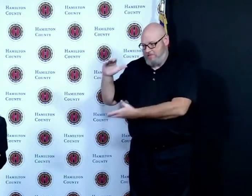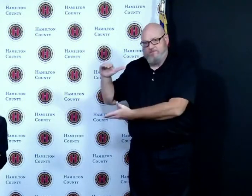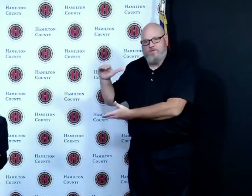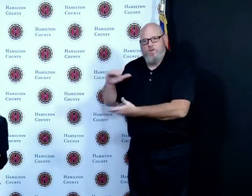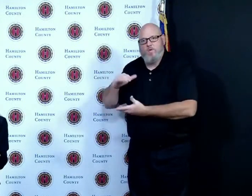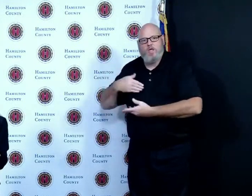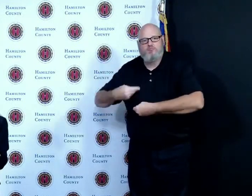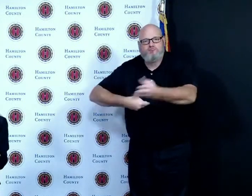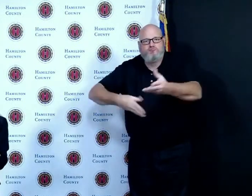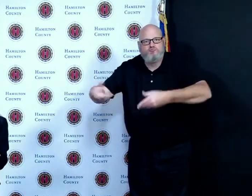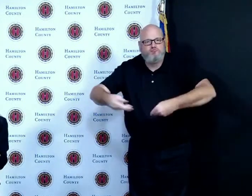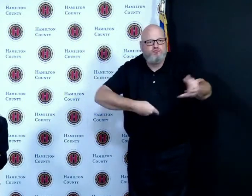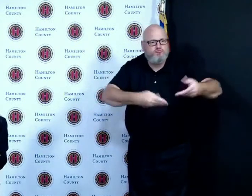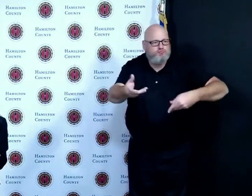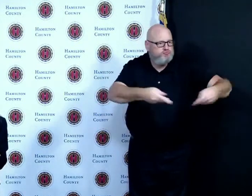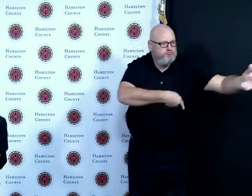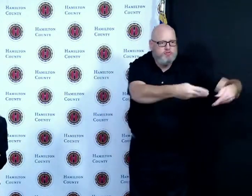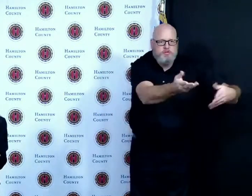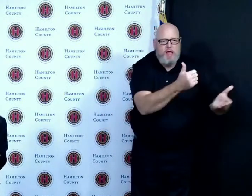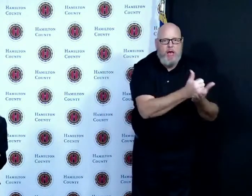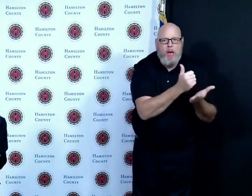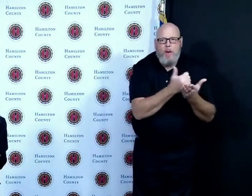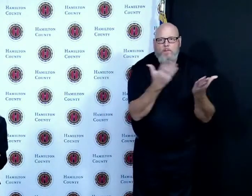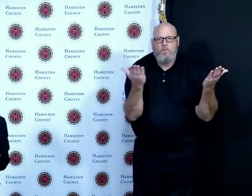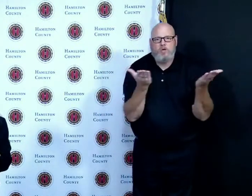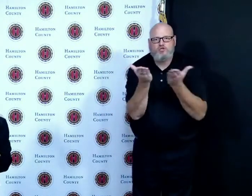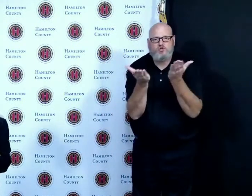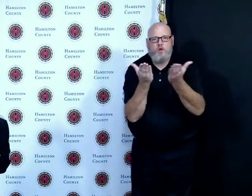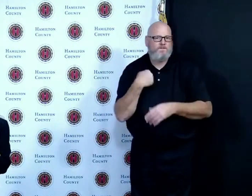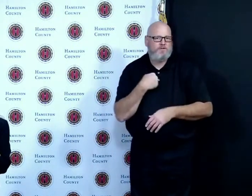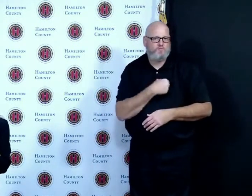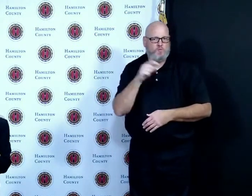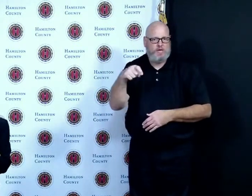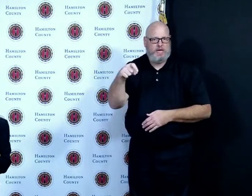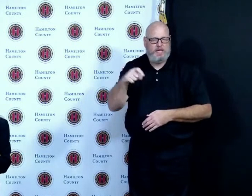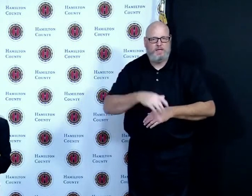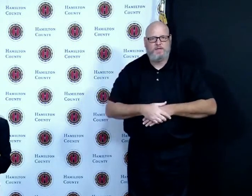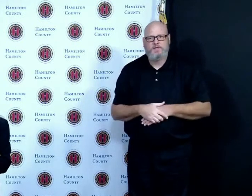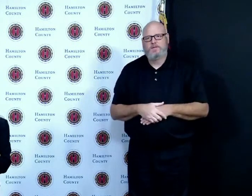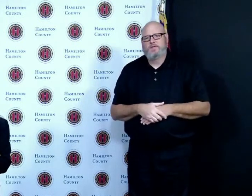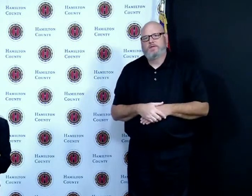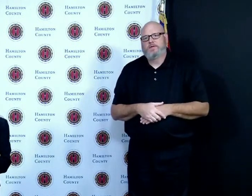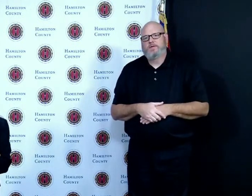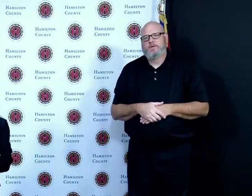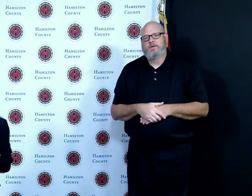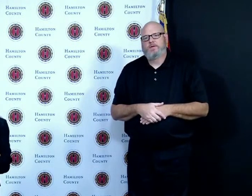and down from our peak which happened on December 10th we were at 716 cases per day so